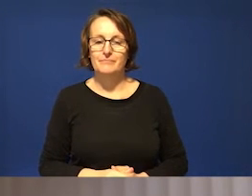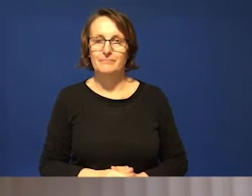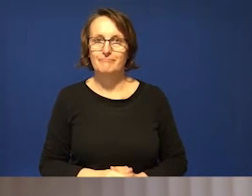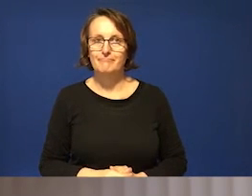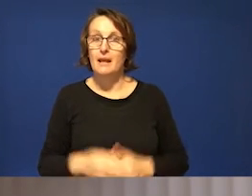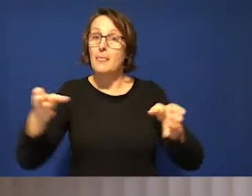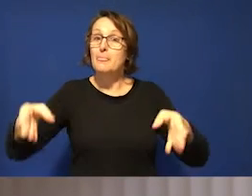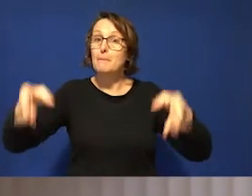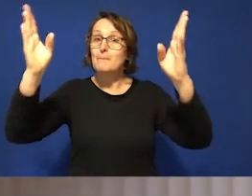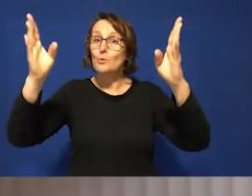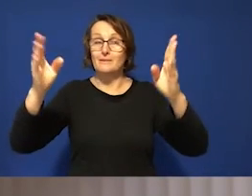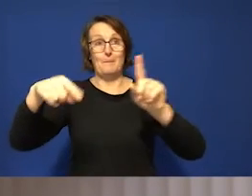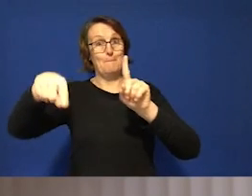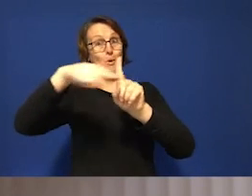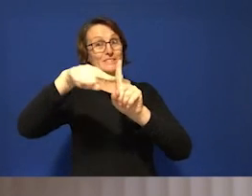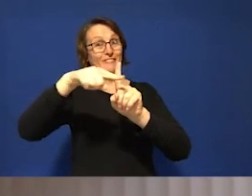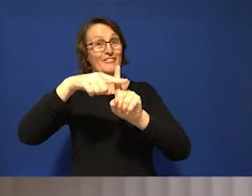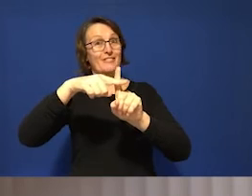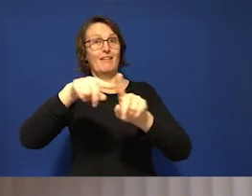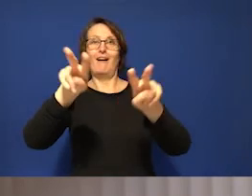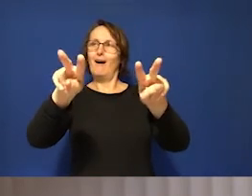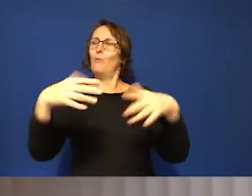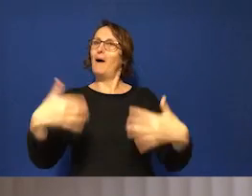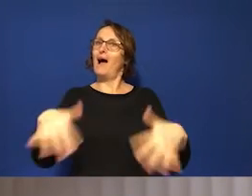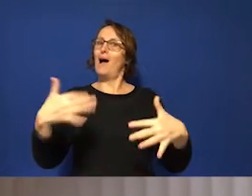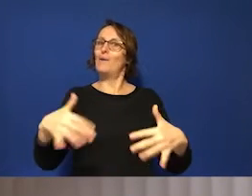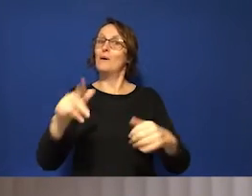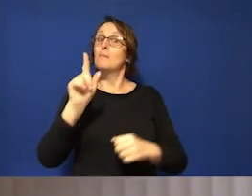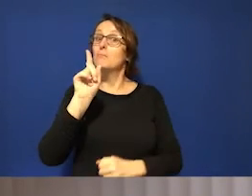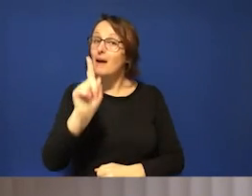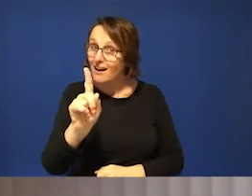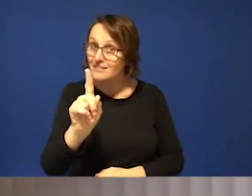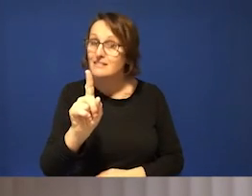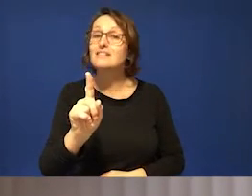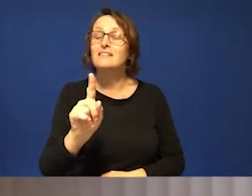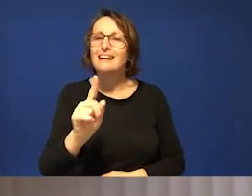is very much a positive, but in today's terms can also be a bit of a negative